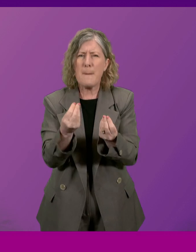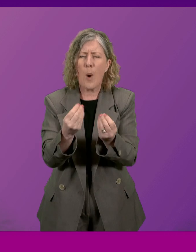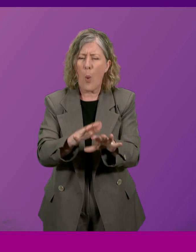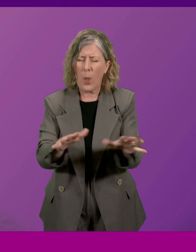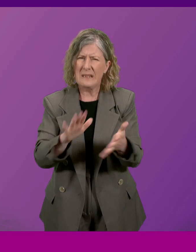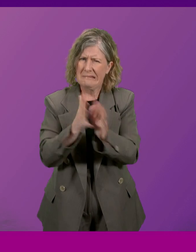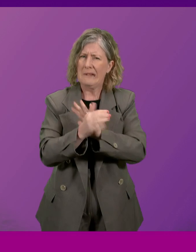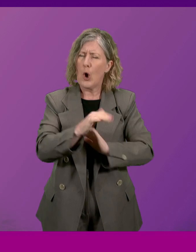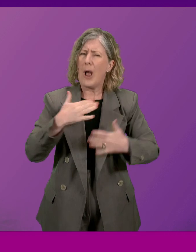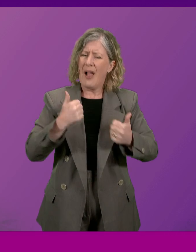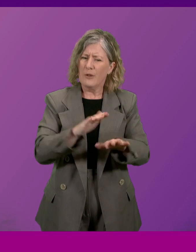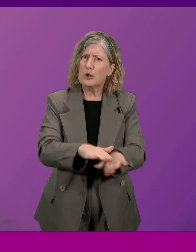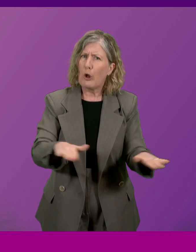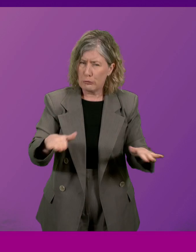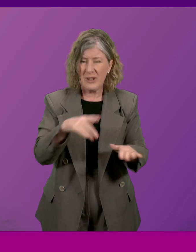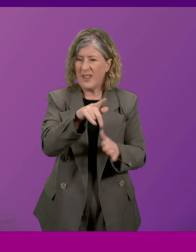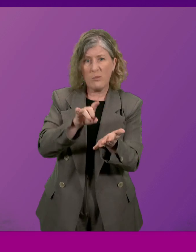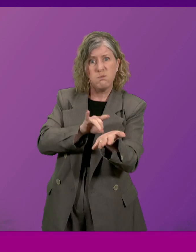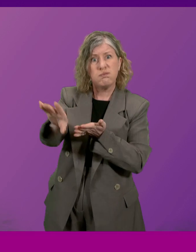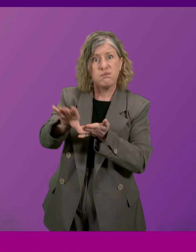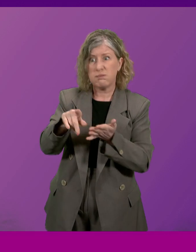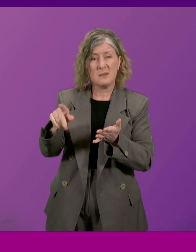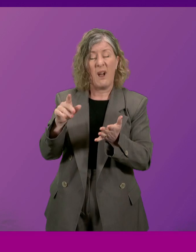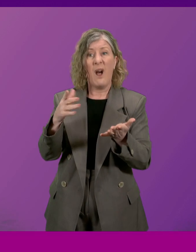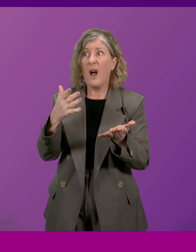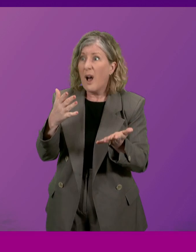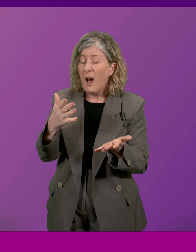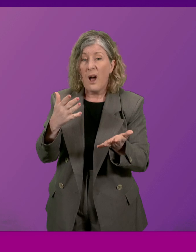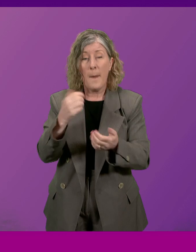forced to declare herself homeless and was put into temporary accommodation, an hour from her